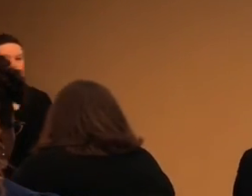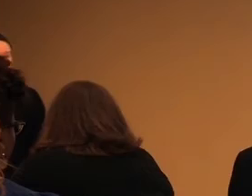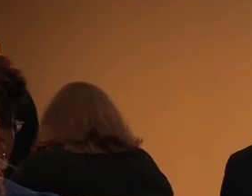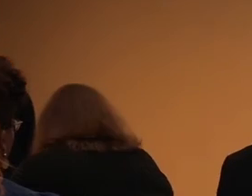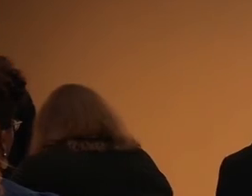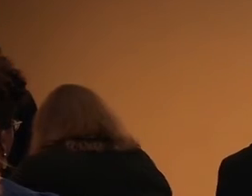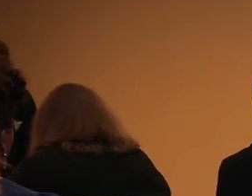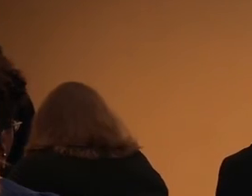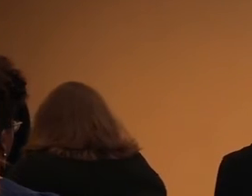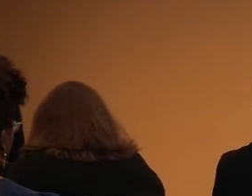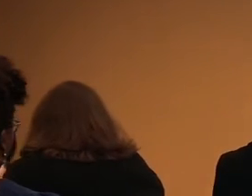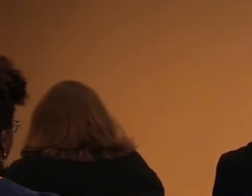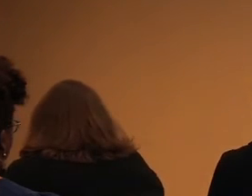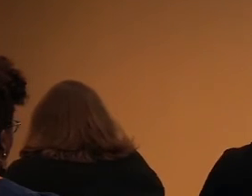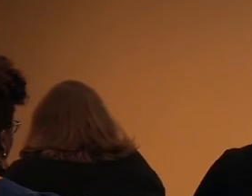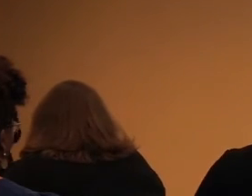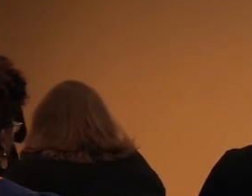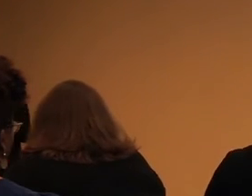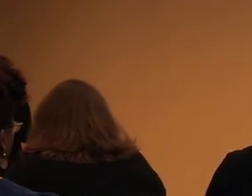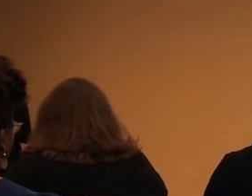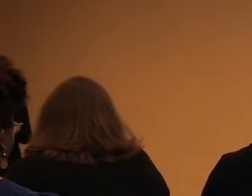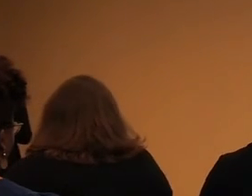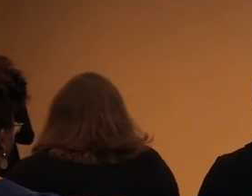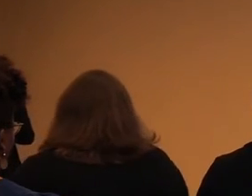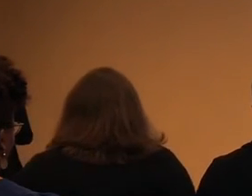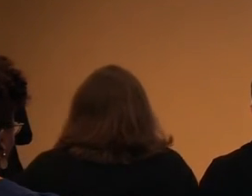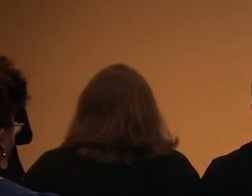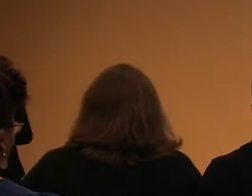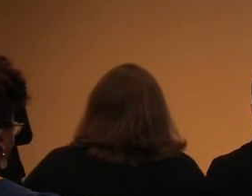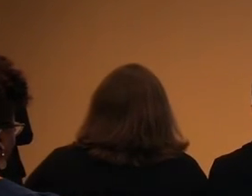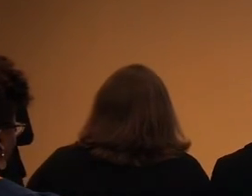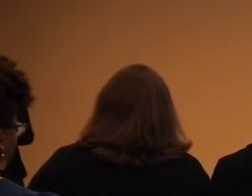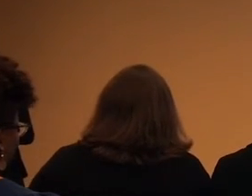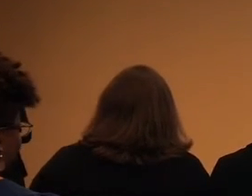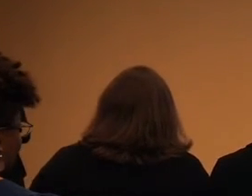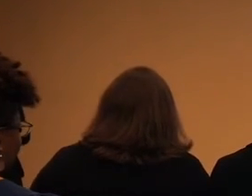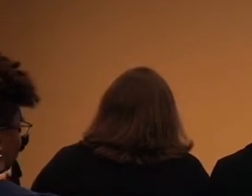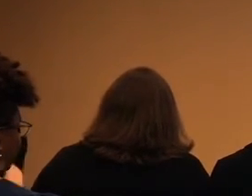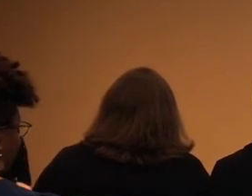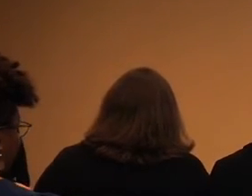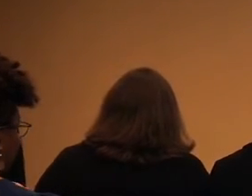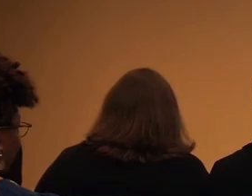All right, so I'm gonna stand up to sign, so I don't injure Nicole here give her some space could I have the clicker